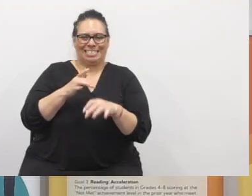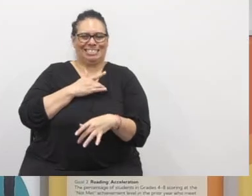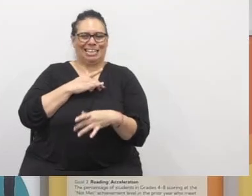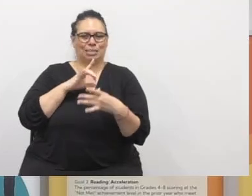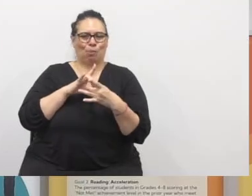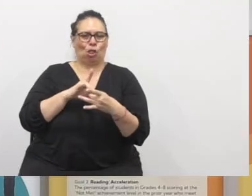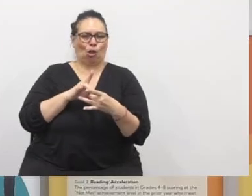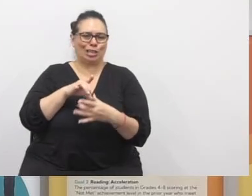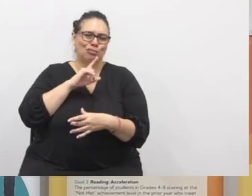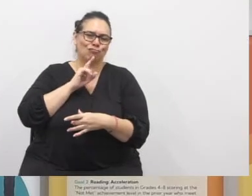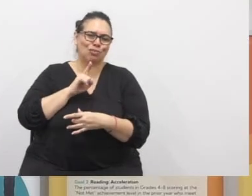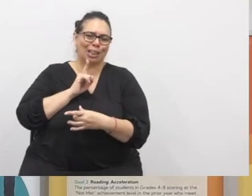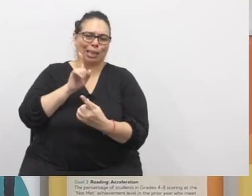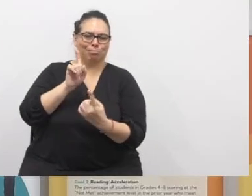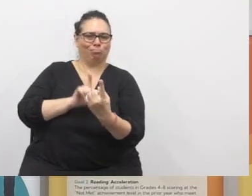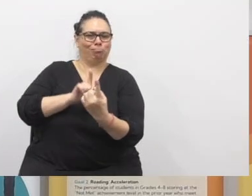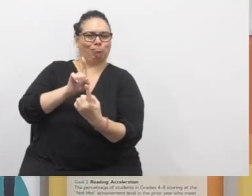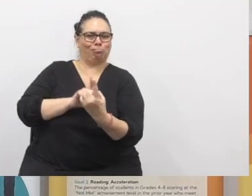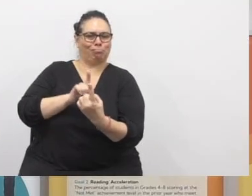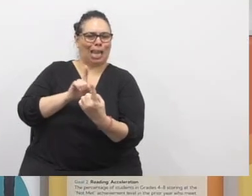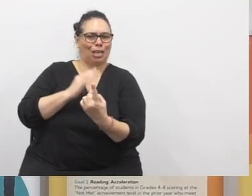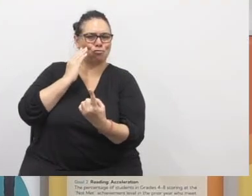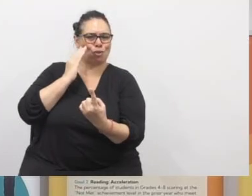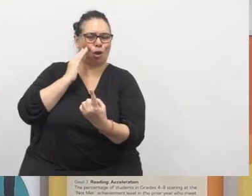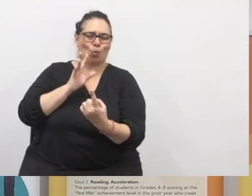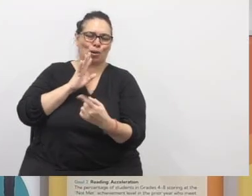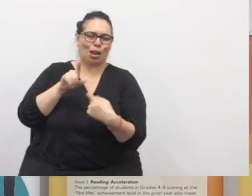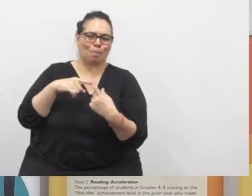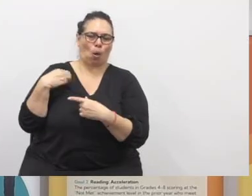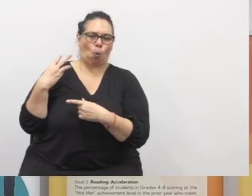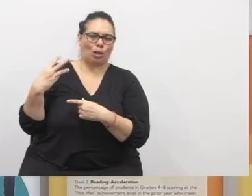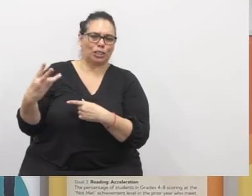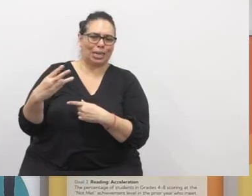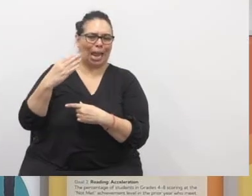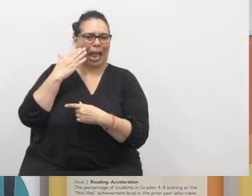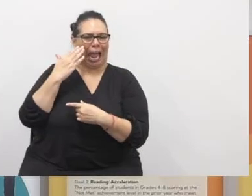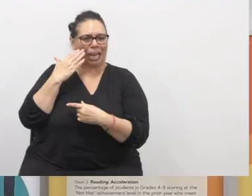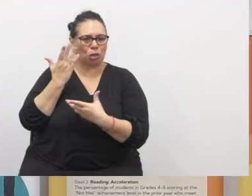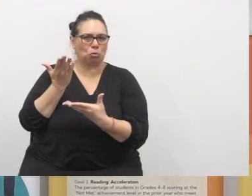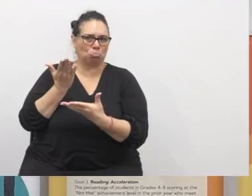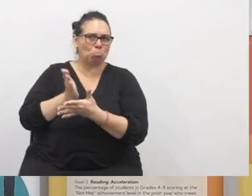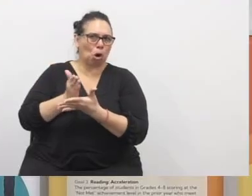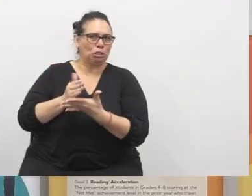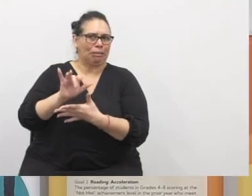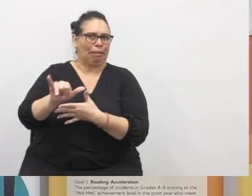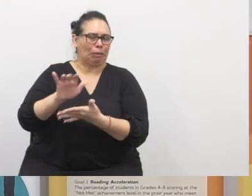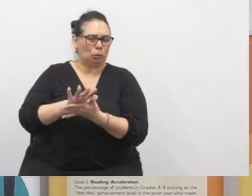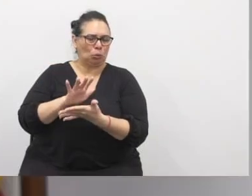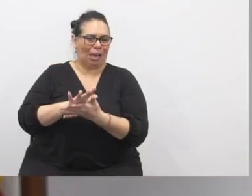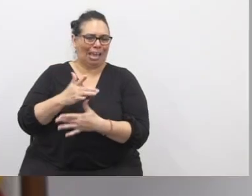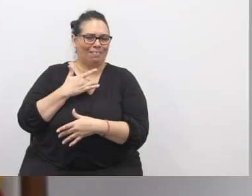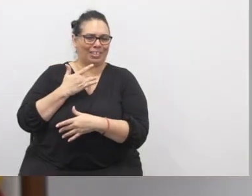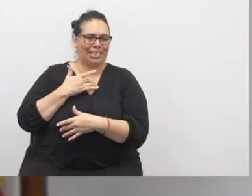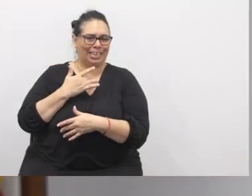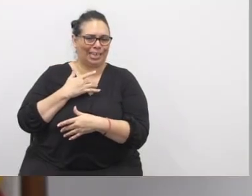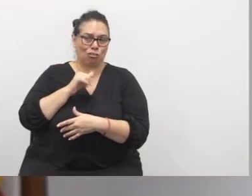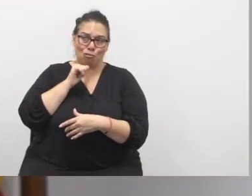Obviously because we're talking about Washington, I know some intricate parts of that campus. And I feel like you're underselling it a little bit, Dr. Williams,